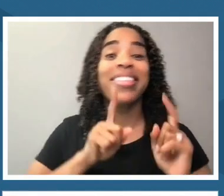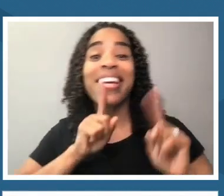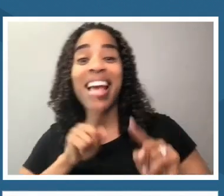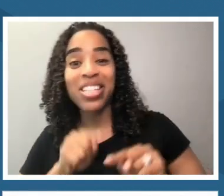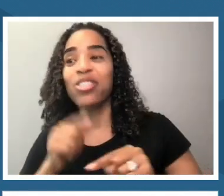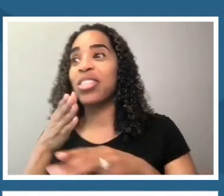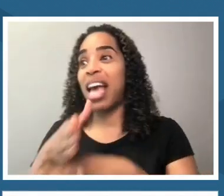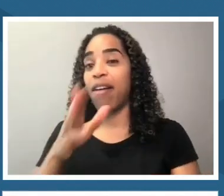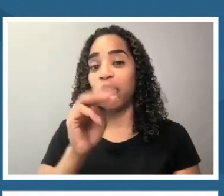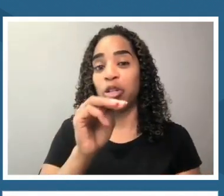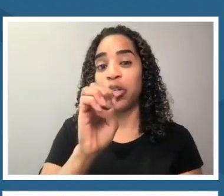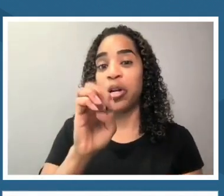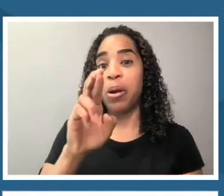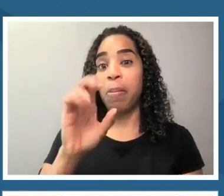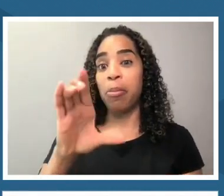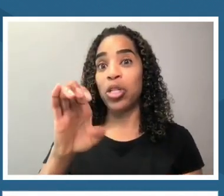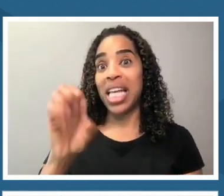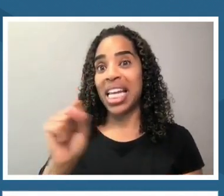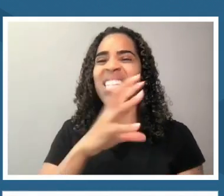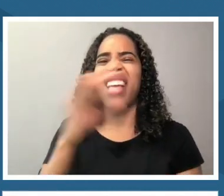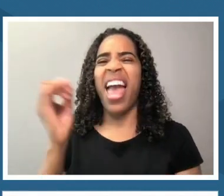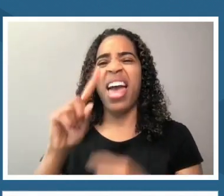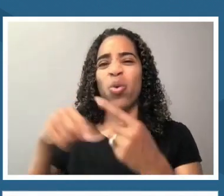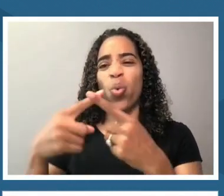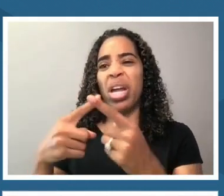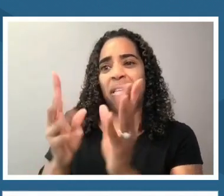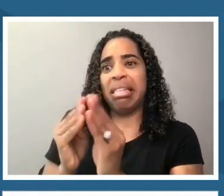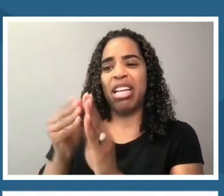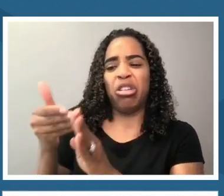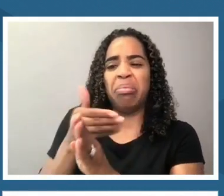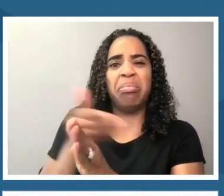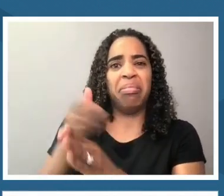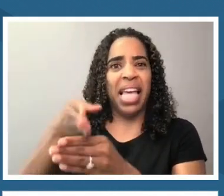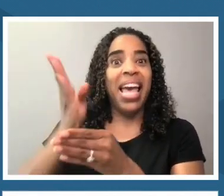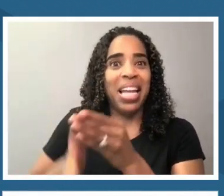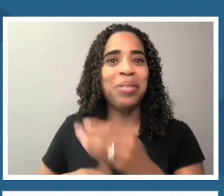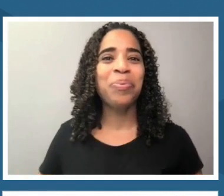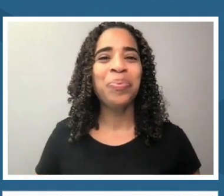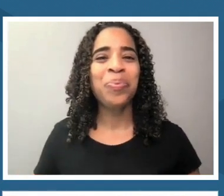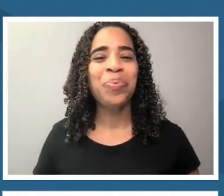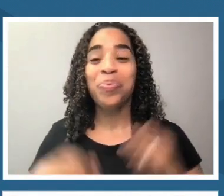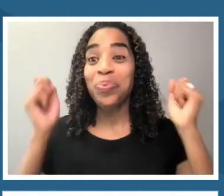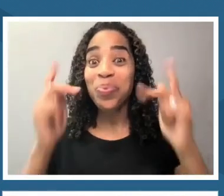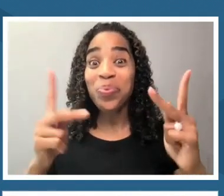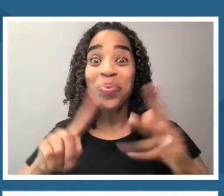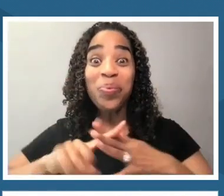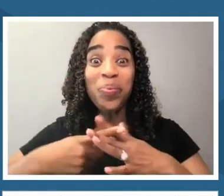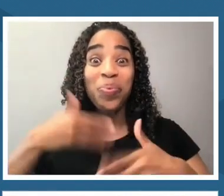and at the end of the session um but now we're going to dive into our